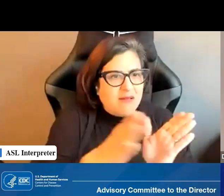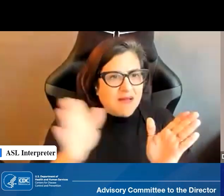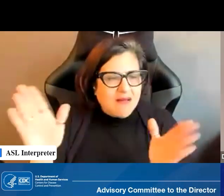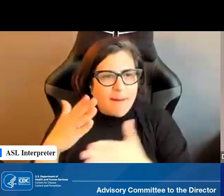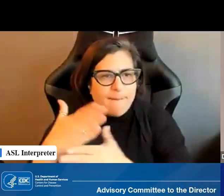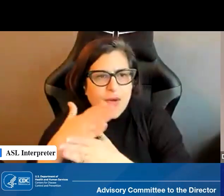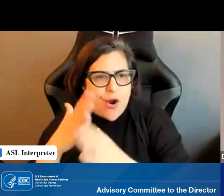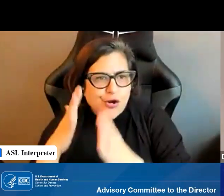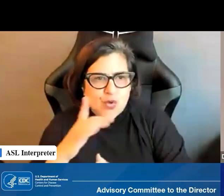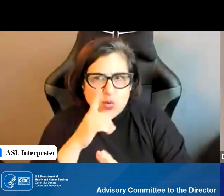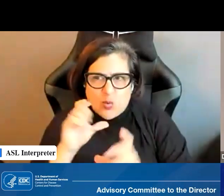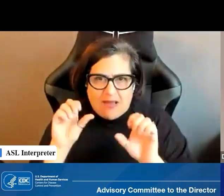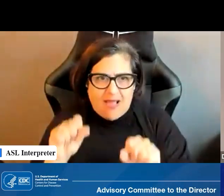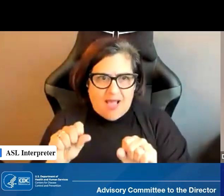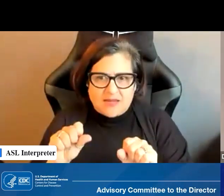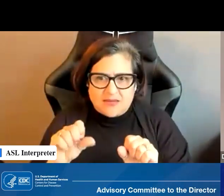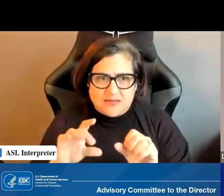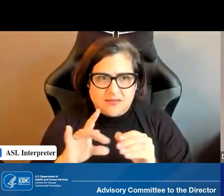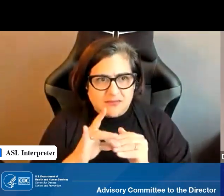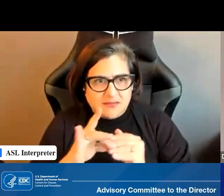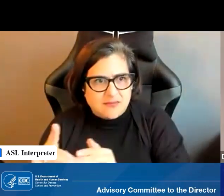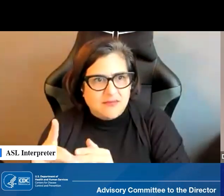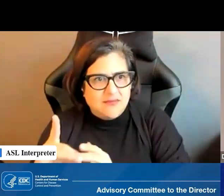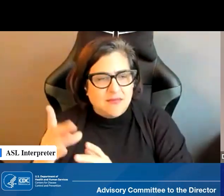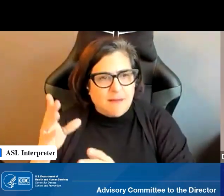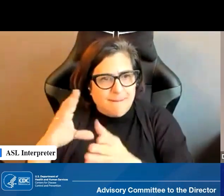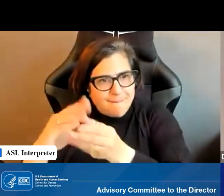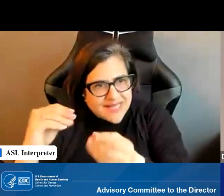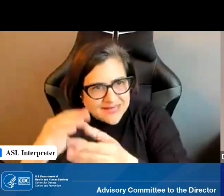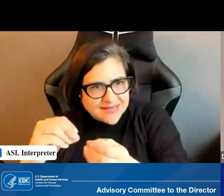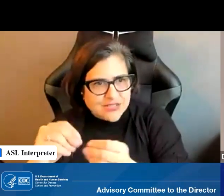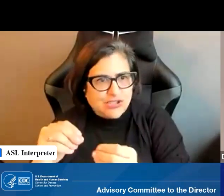with us and for us, and do so in ways that are more meaningful and more impactful